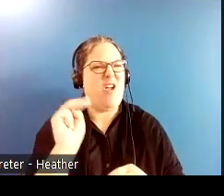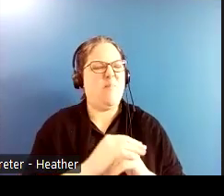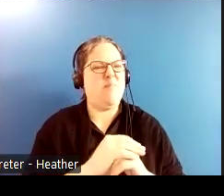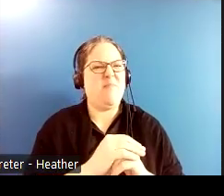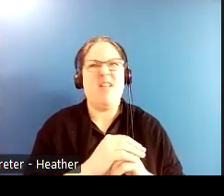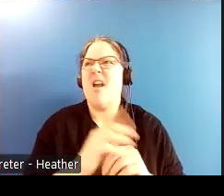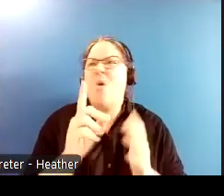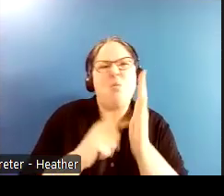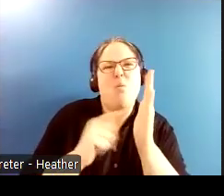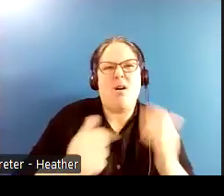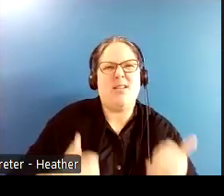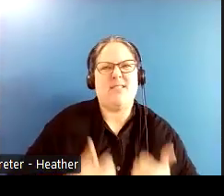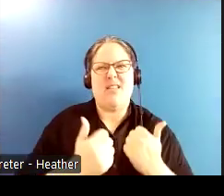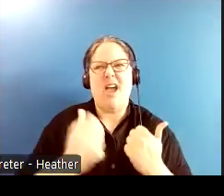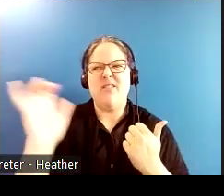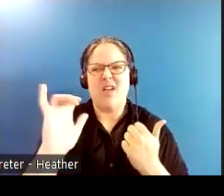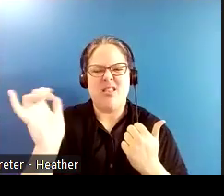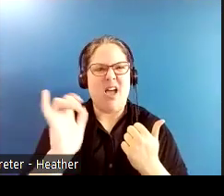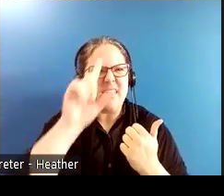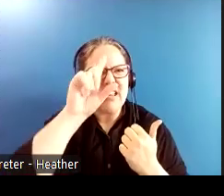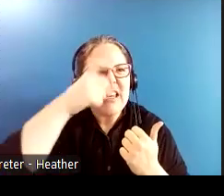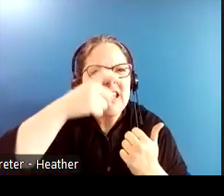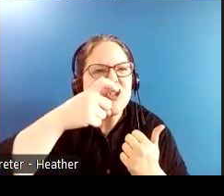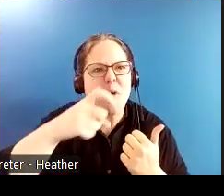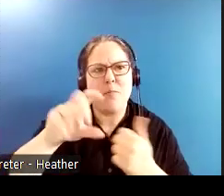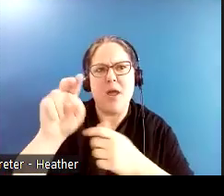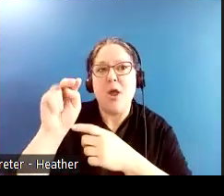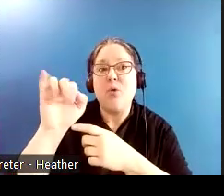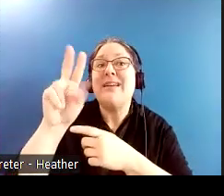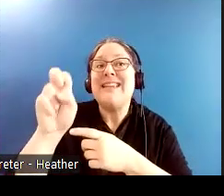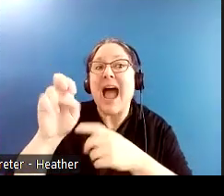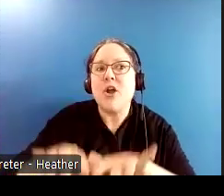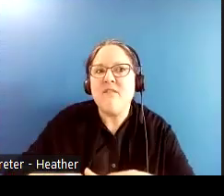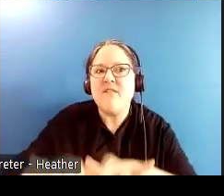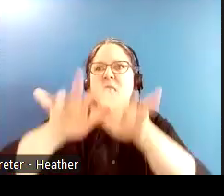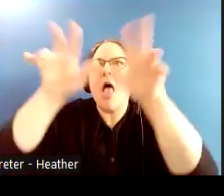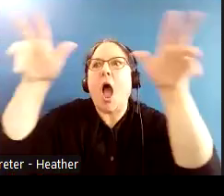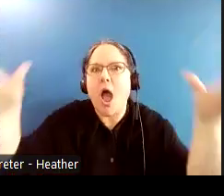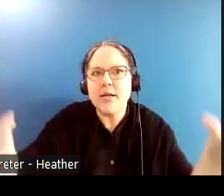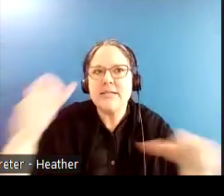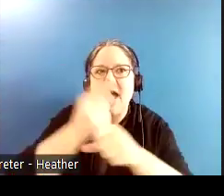have been like uh in Egypt where the Nile floods annually, but it floods at different times that